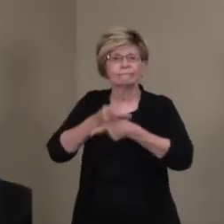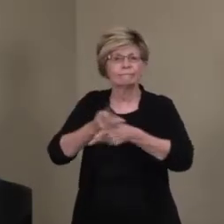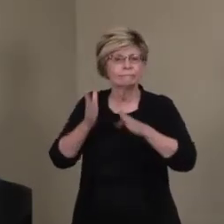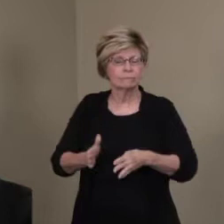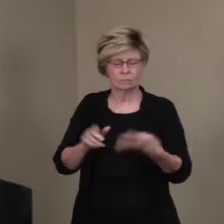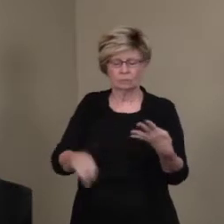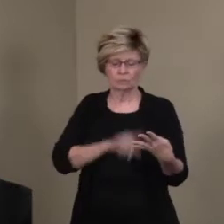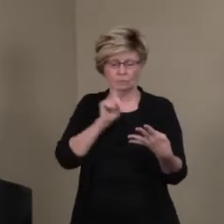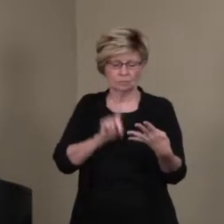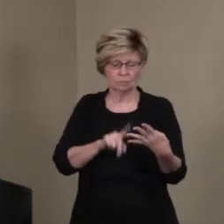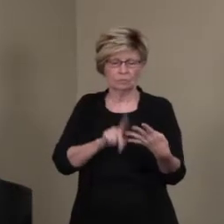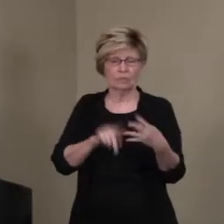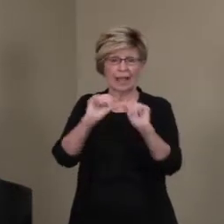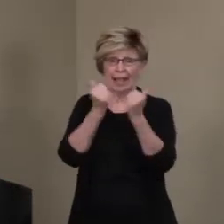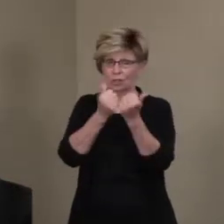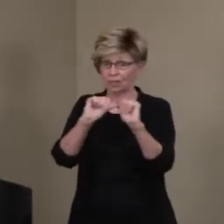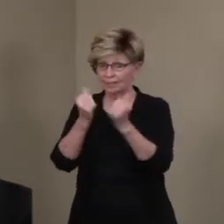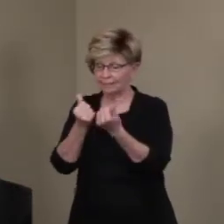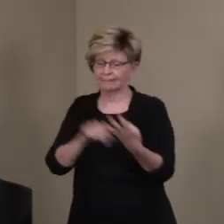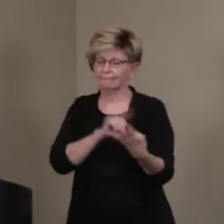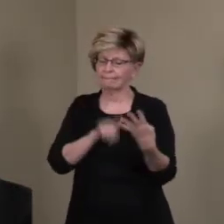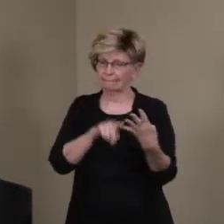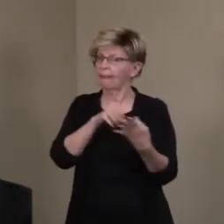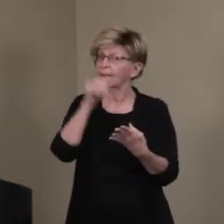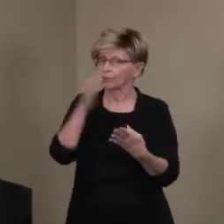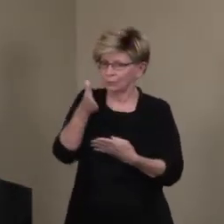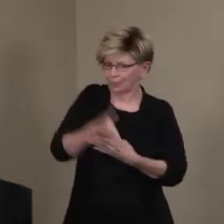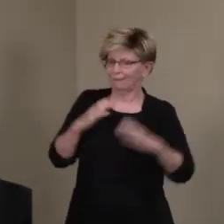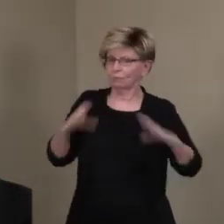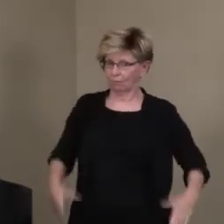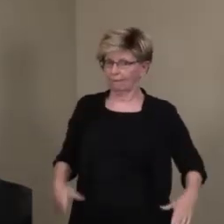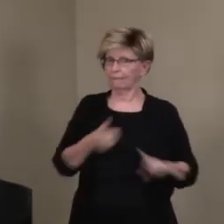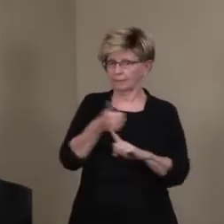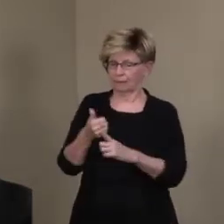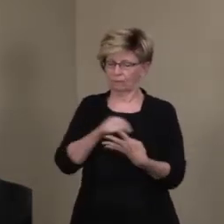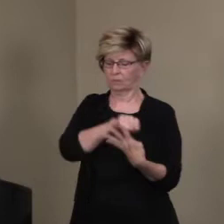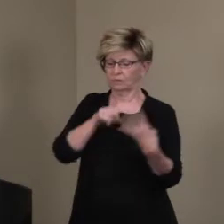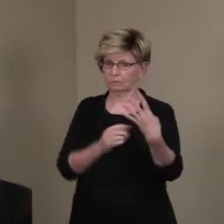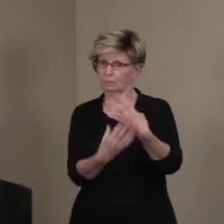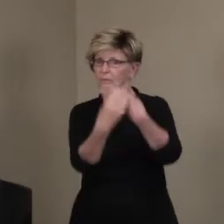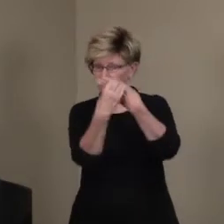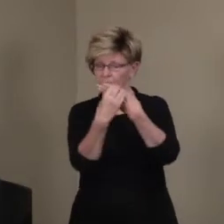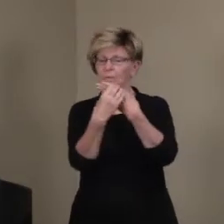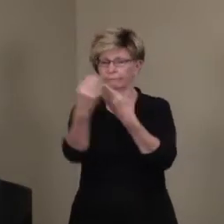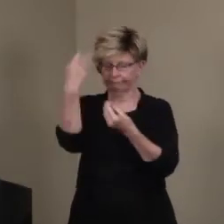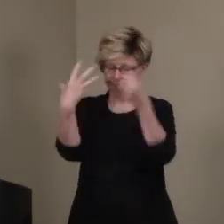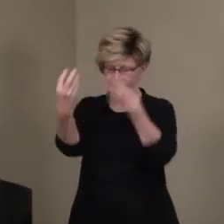or their caregiver agencies and the students were to climb themselves have